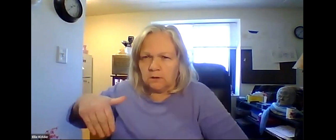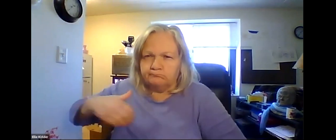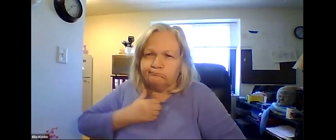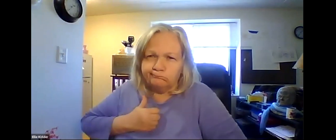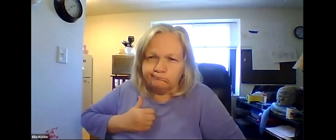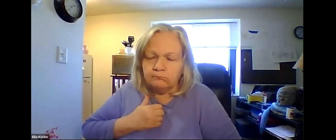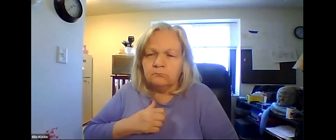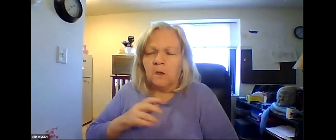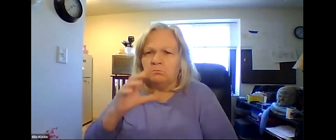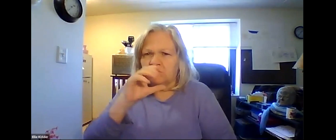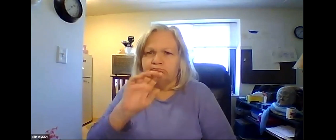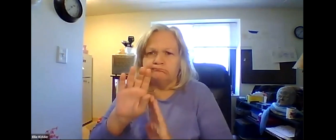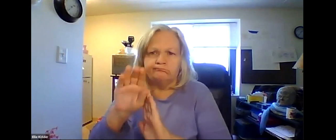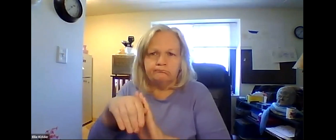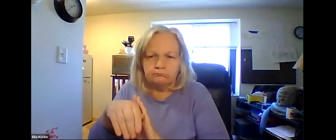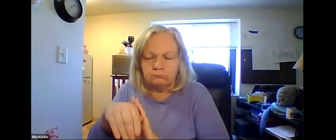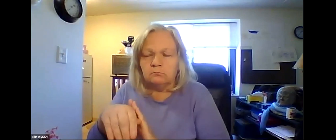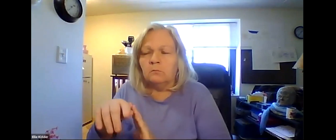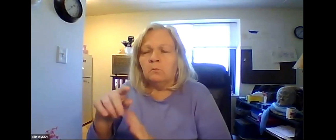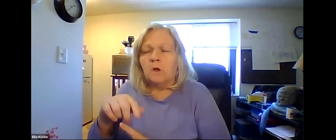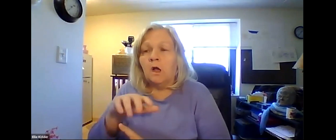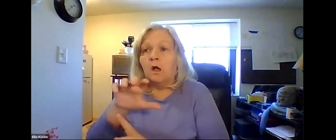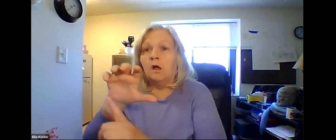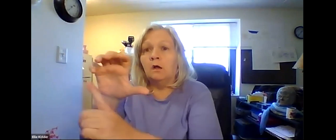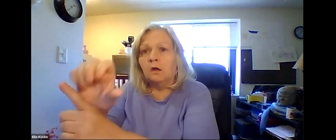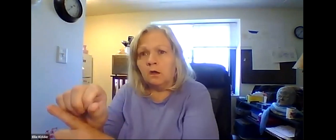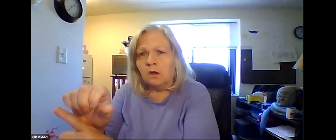I got here quickly, I'm sorry that I was a little bit late.